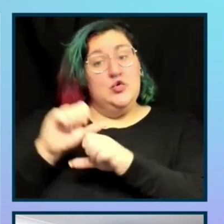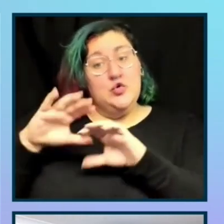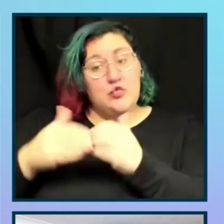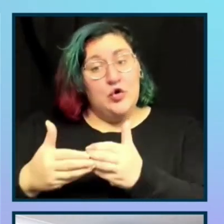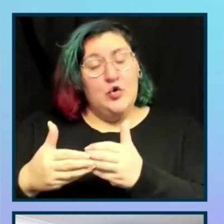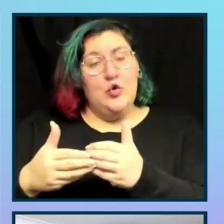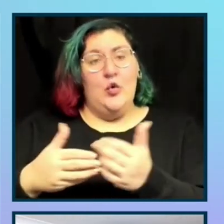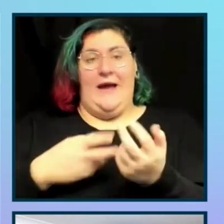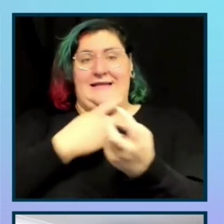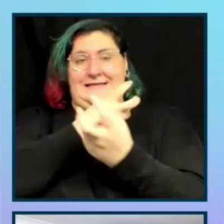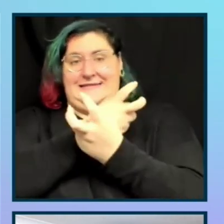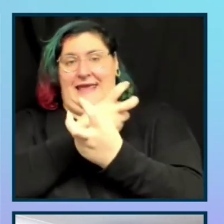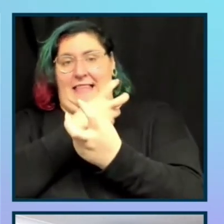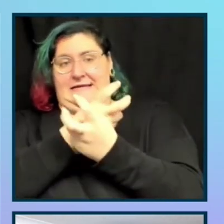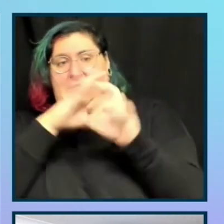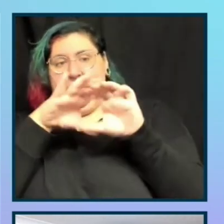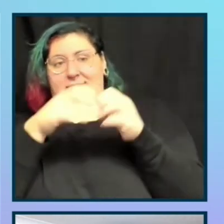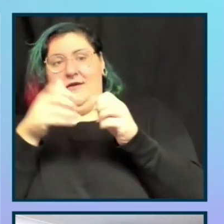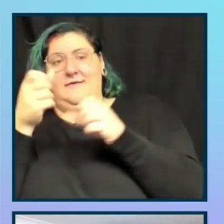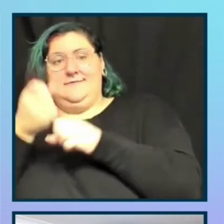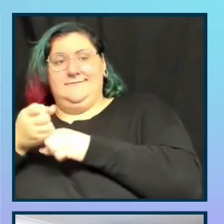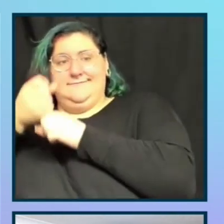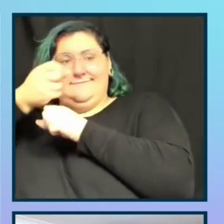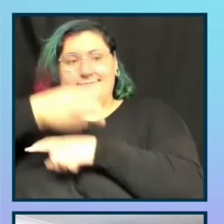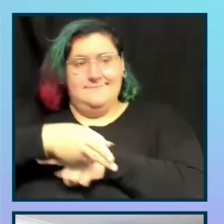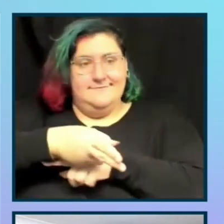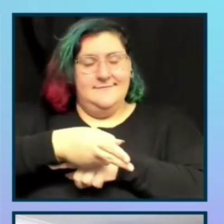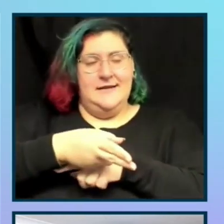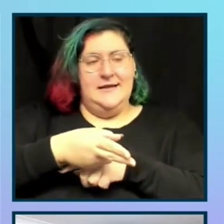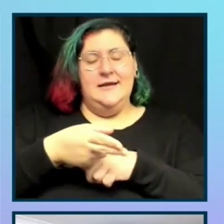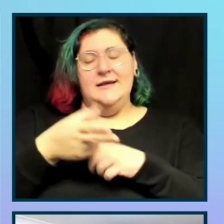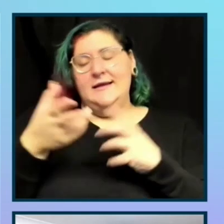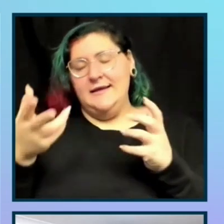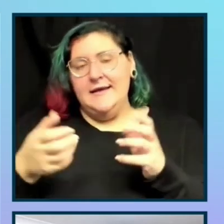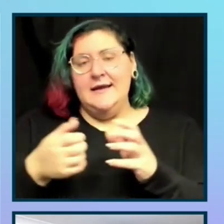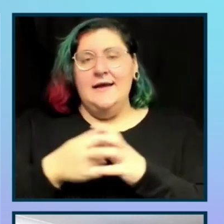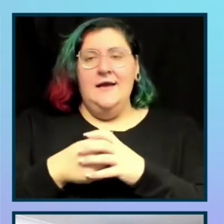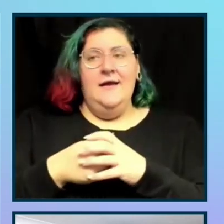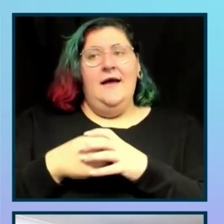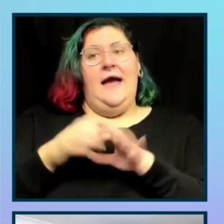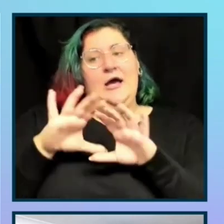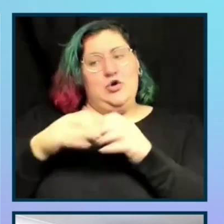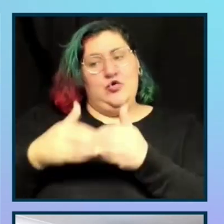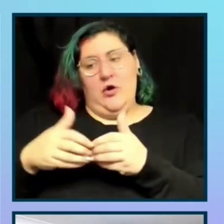as a team of three, instead of four, which was very stressful, but extremely fun at the end